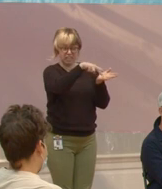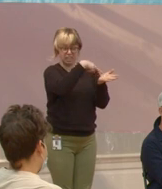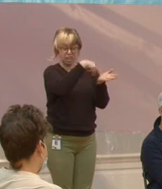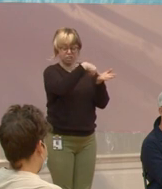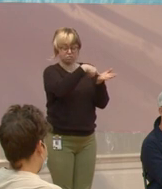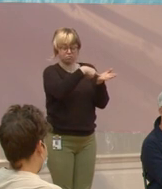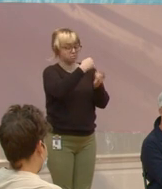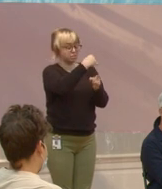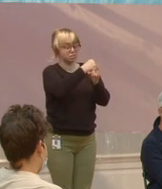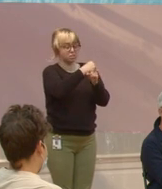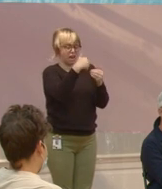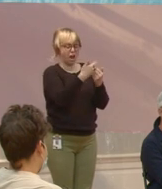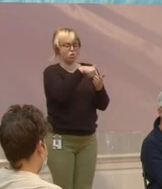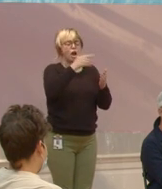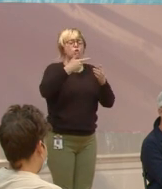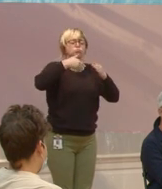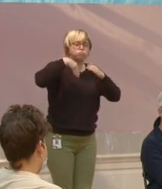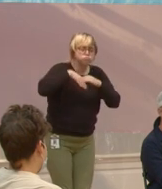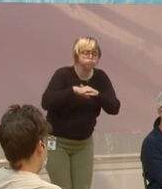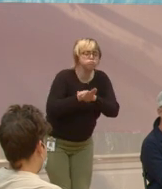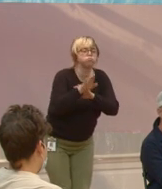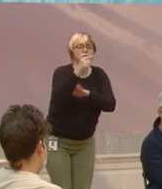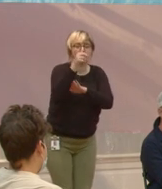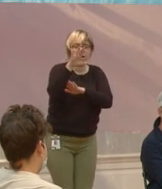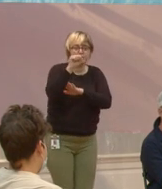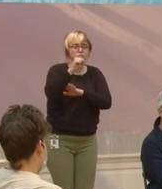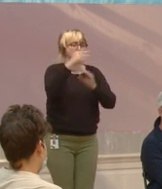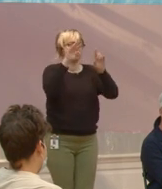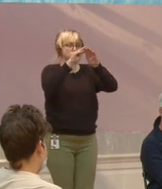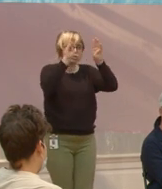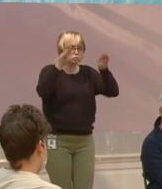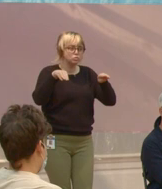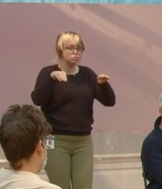as it were, and entered into galleries and museums as a as a